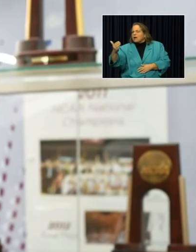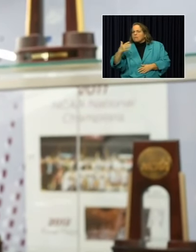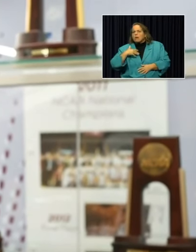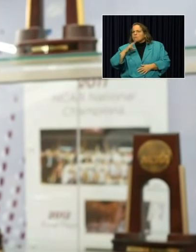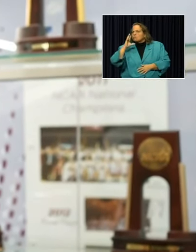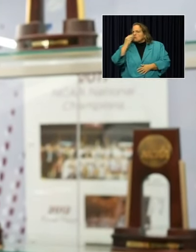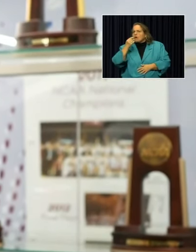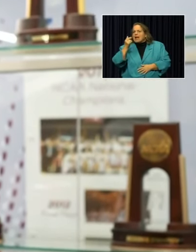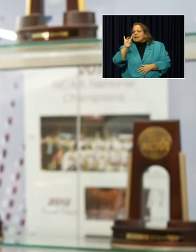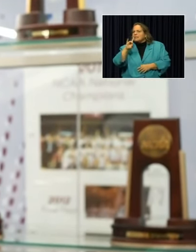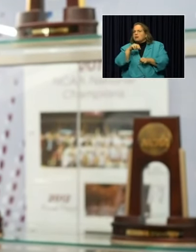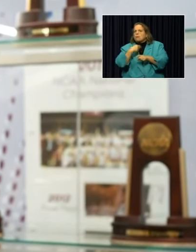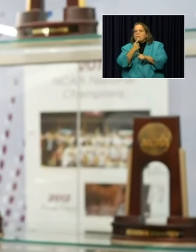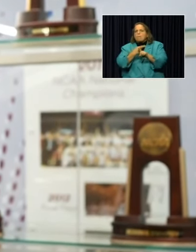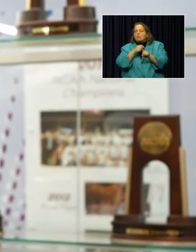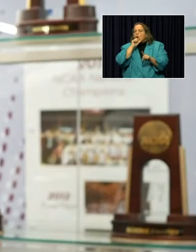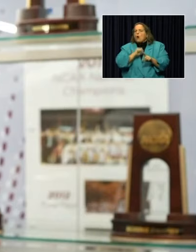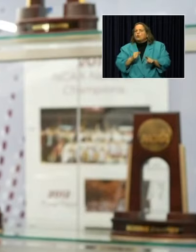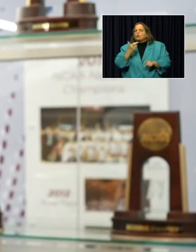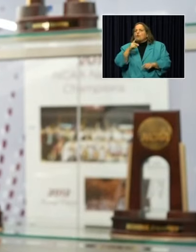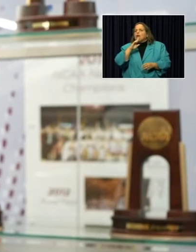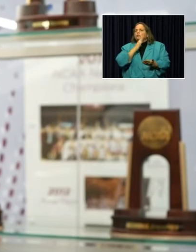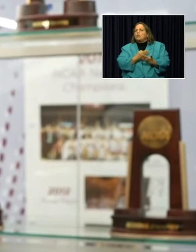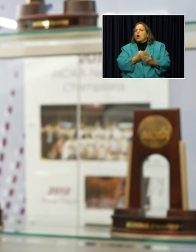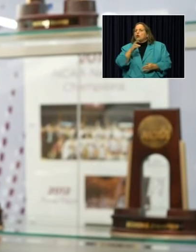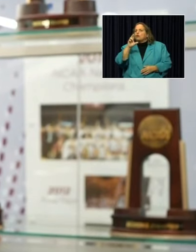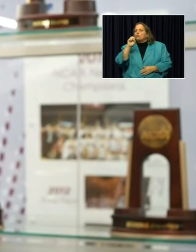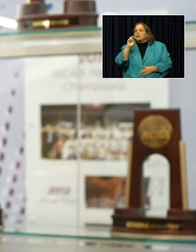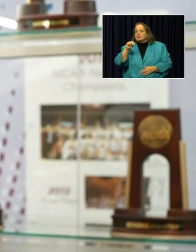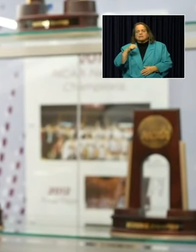LITTLE BIT OF SIGN LANGUAGE KNOWING THAT SOMETHING GOOD CAN